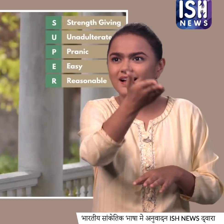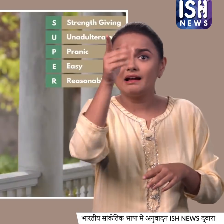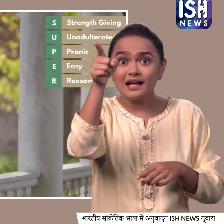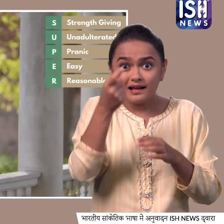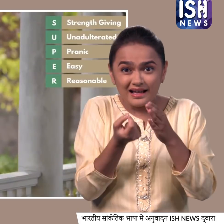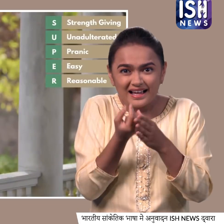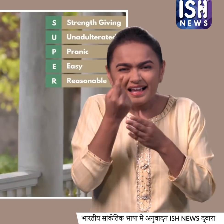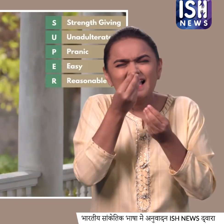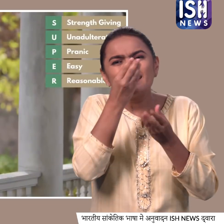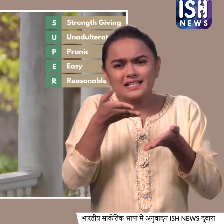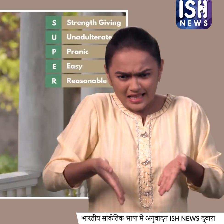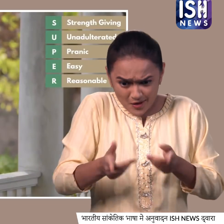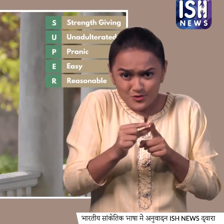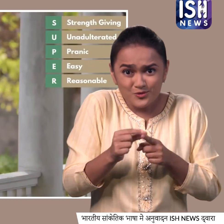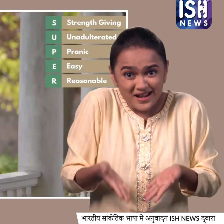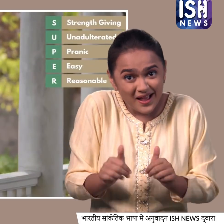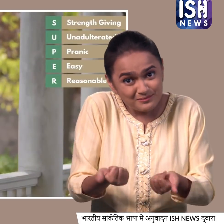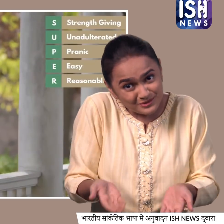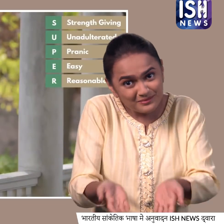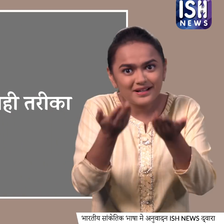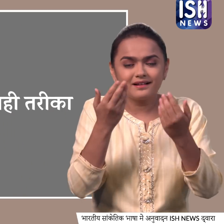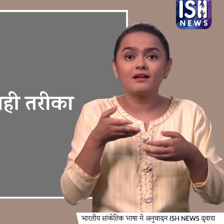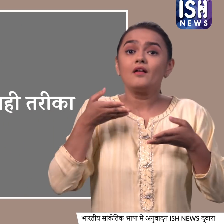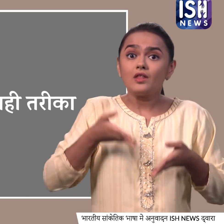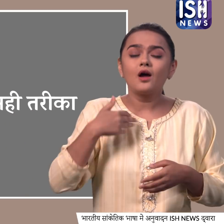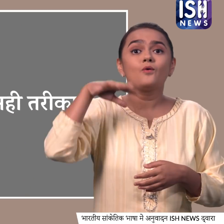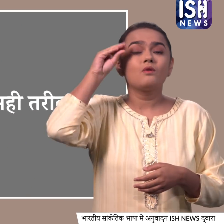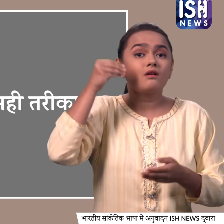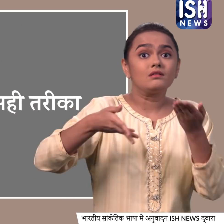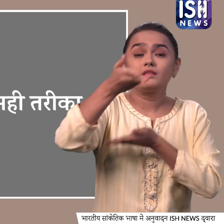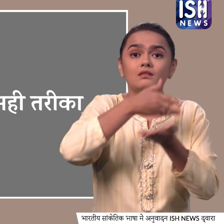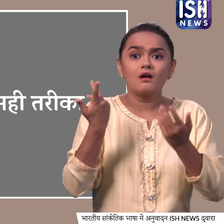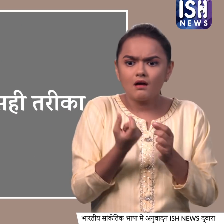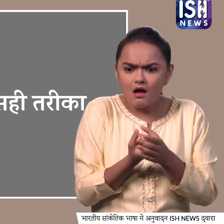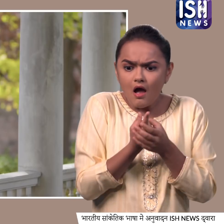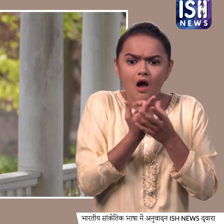you can start growing them right now Let's find out how to grow them